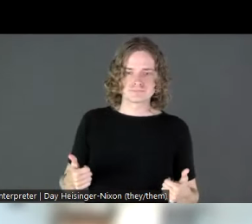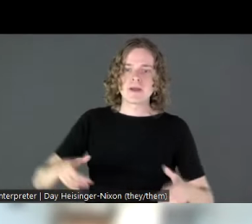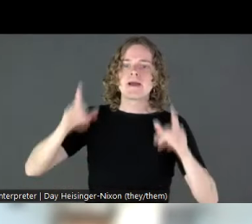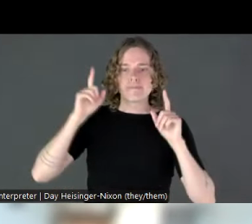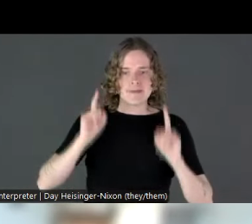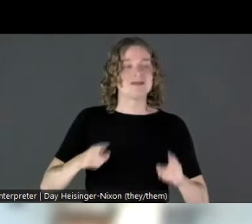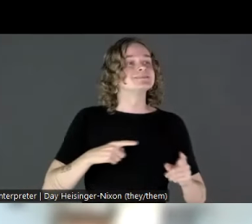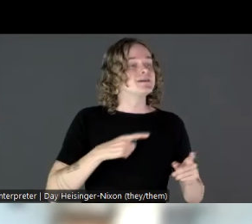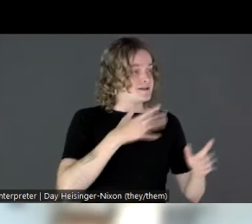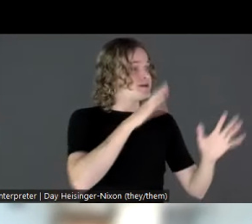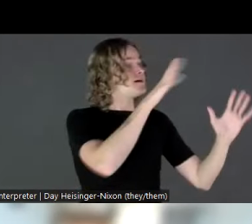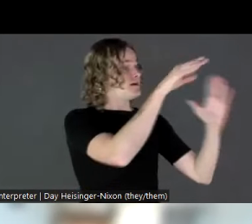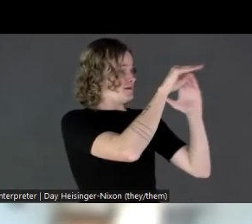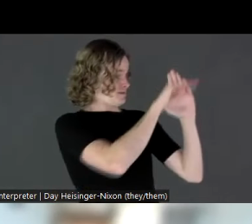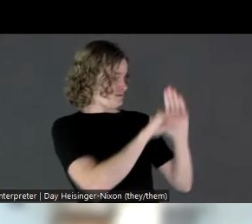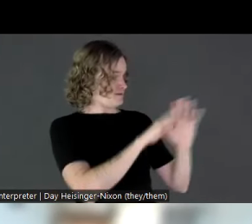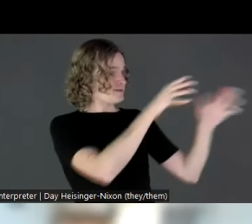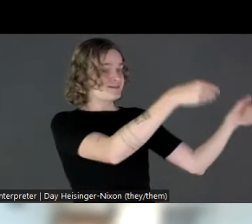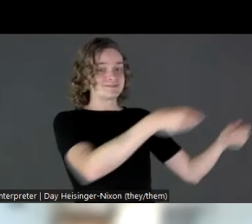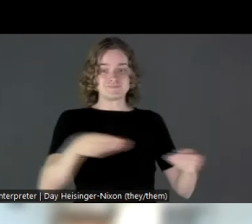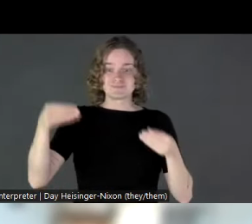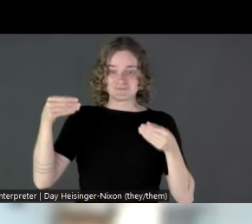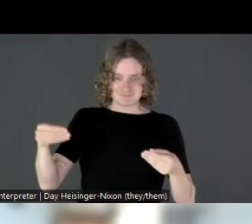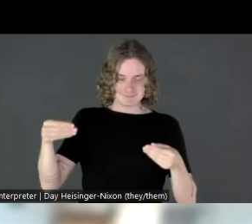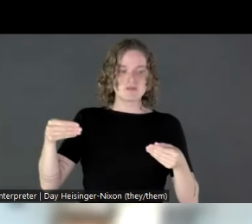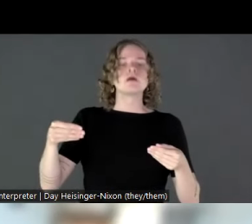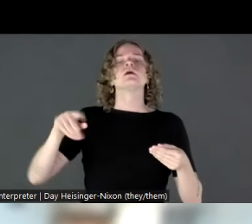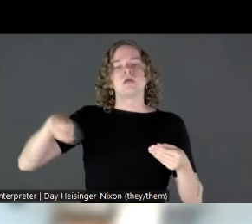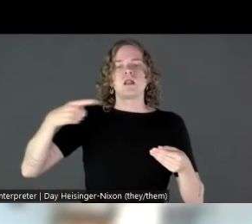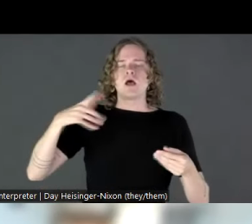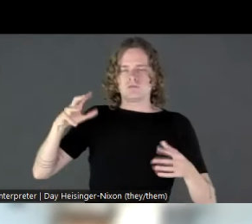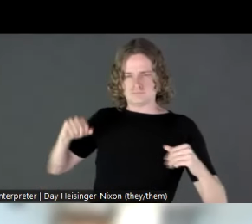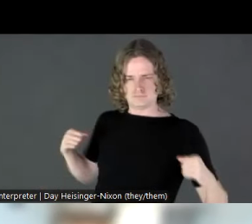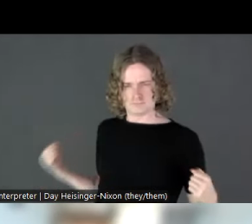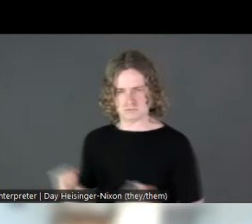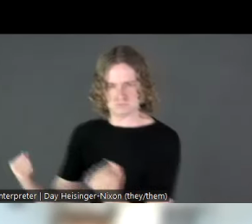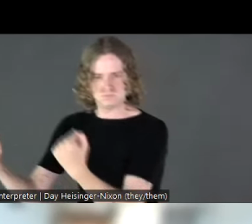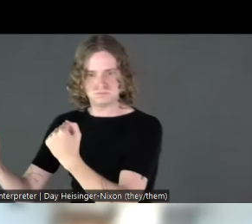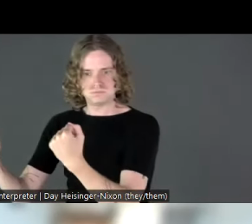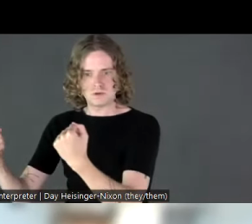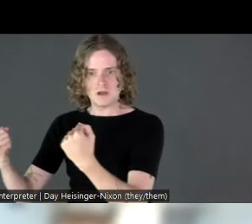So this particular toolkit was in response to the series of UNICEF guidance documents that